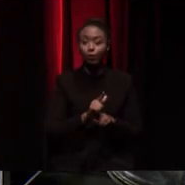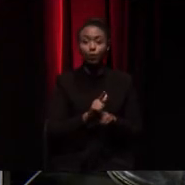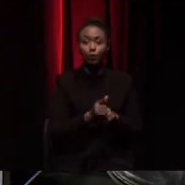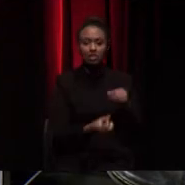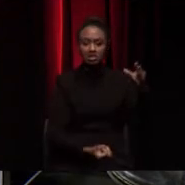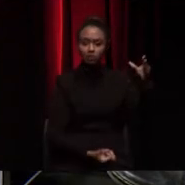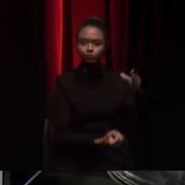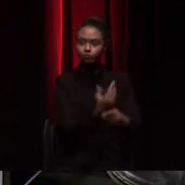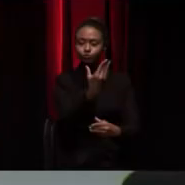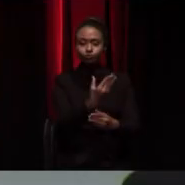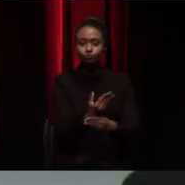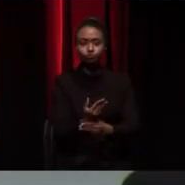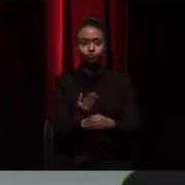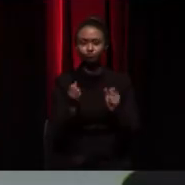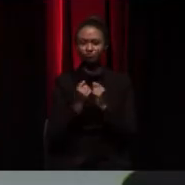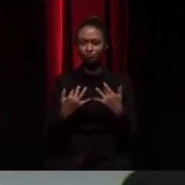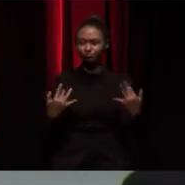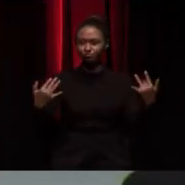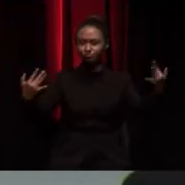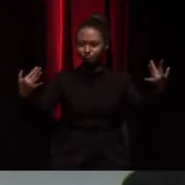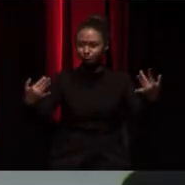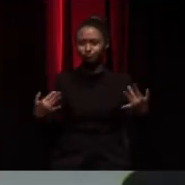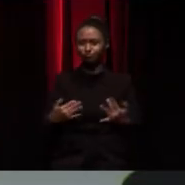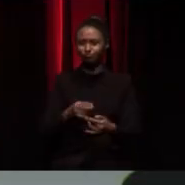bigger than this auditorium, of illegal marihuana.